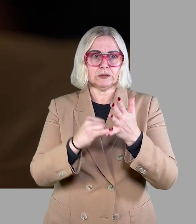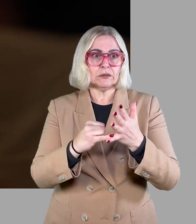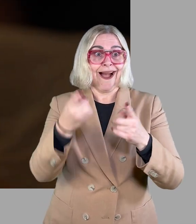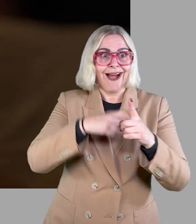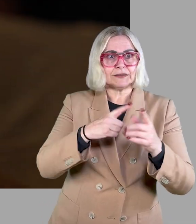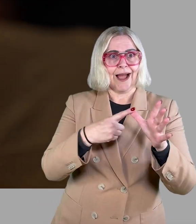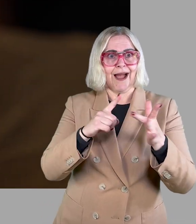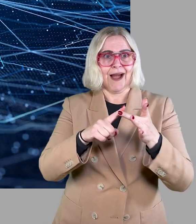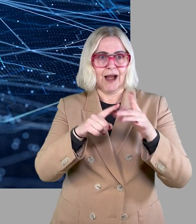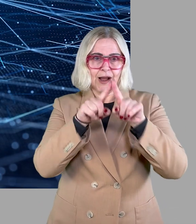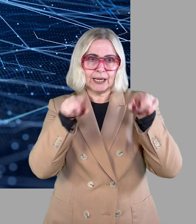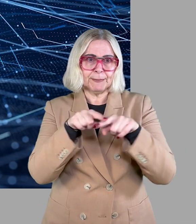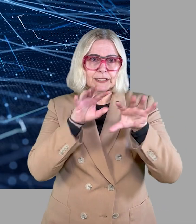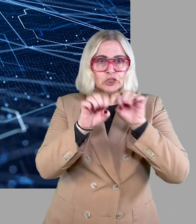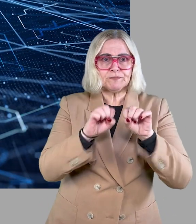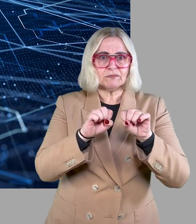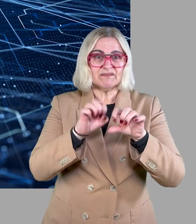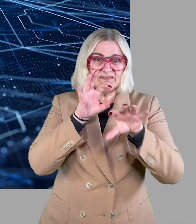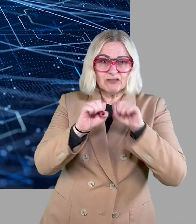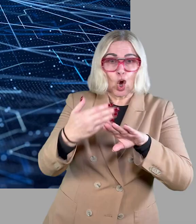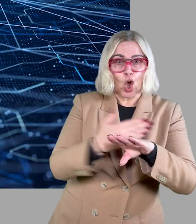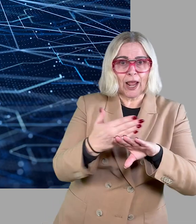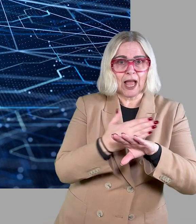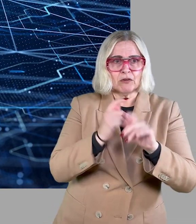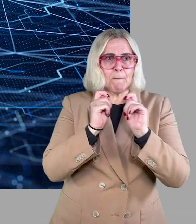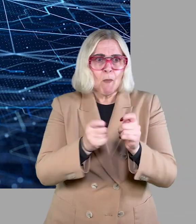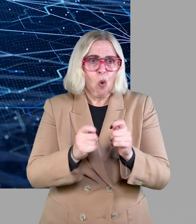potential of AI—that together can allow us to identify risk earlier,